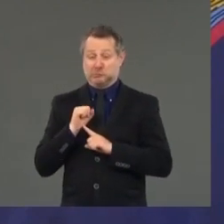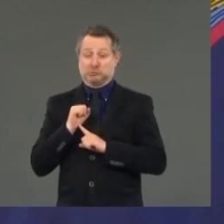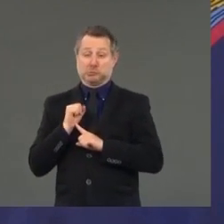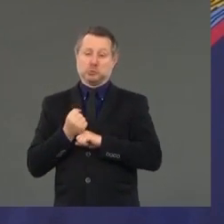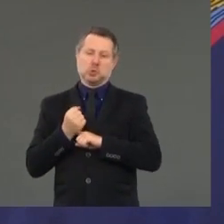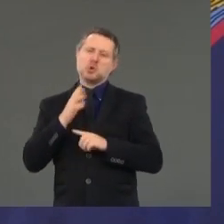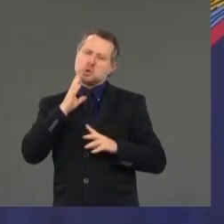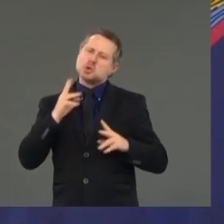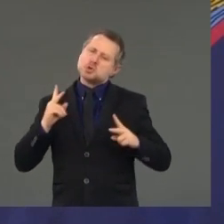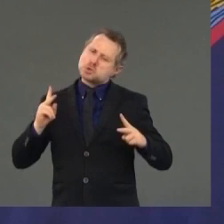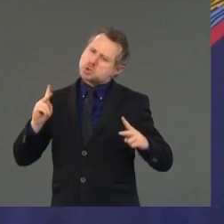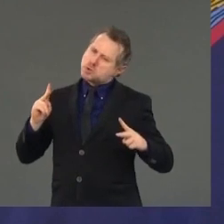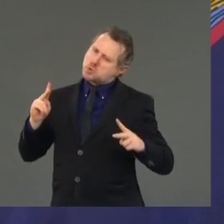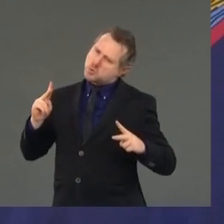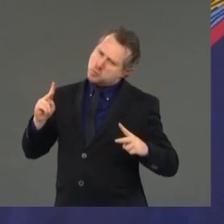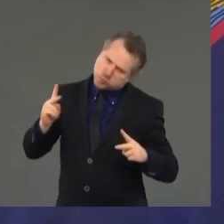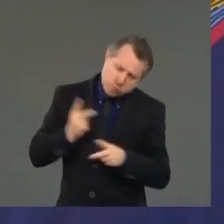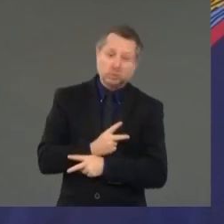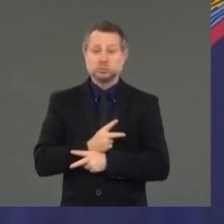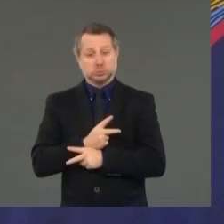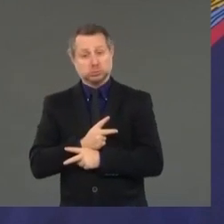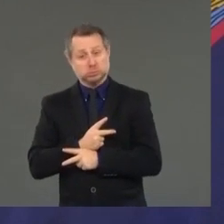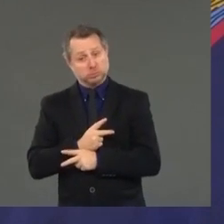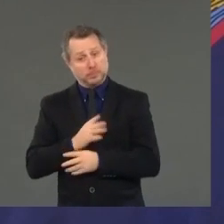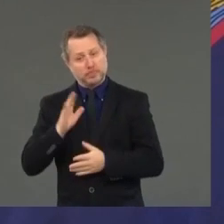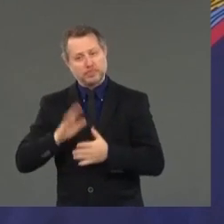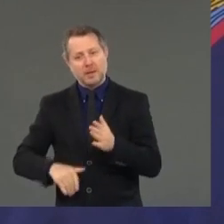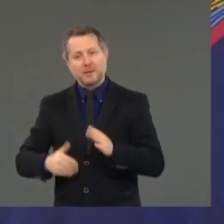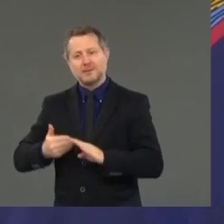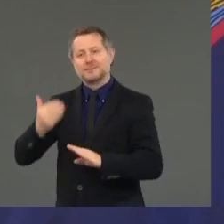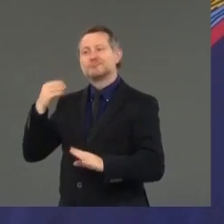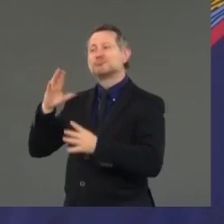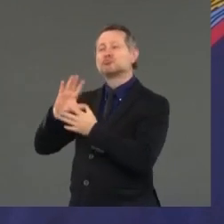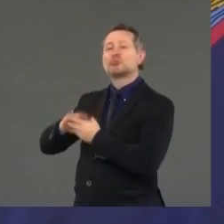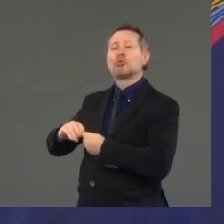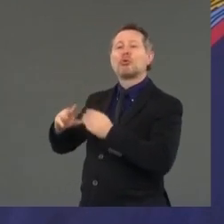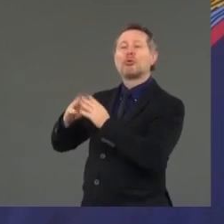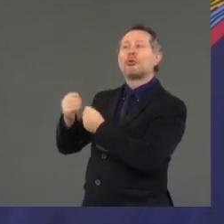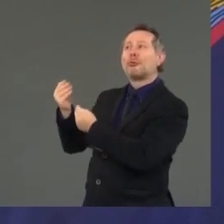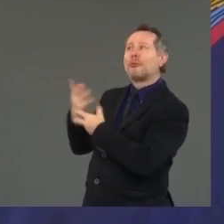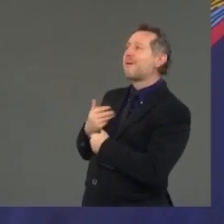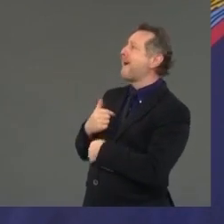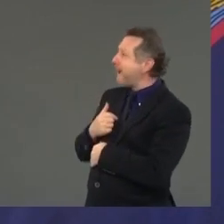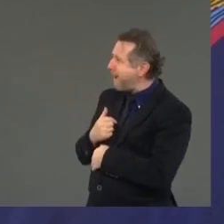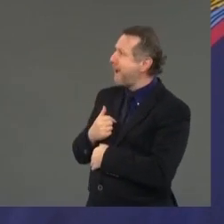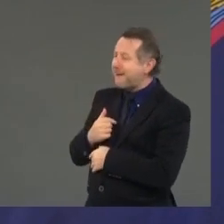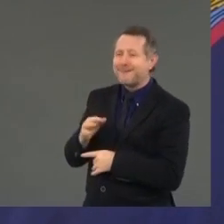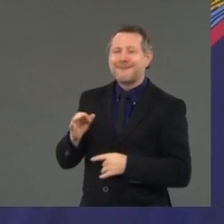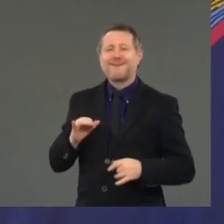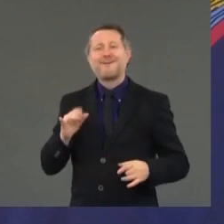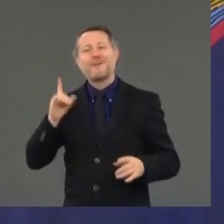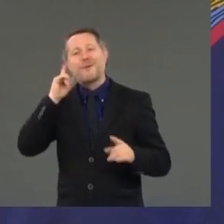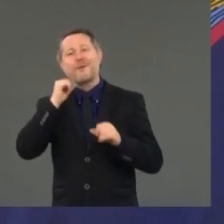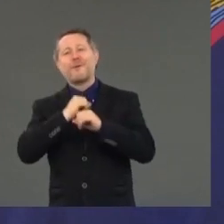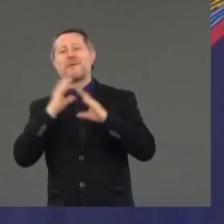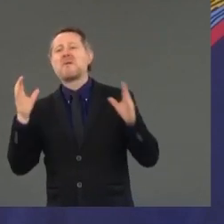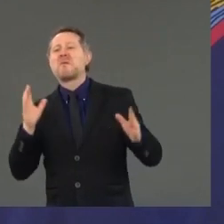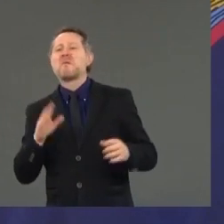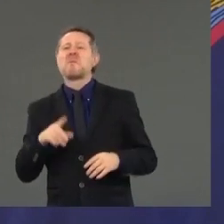THE SITUATION IS WORSE THAN THE